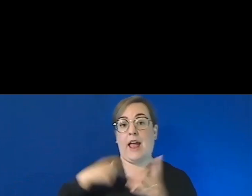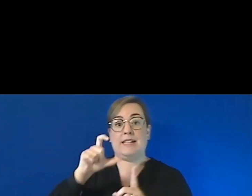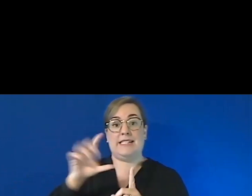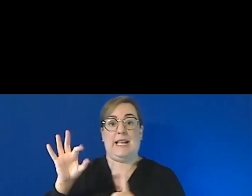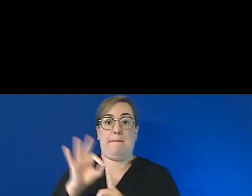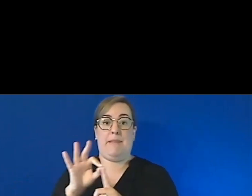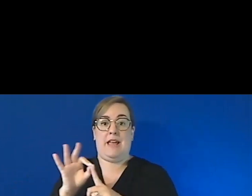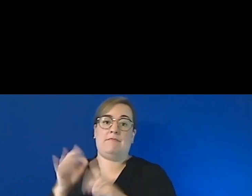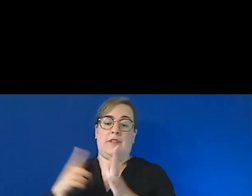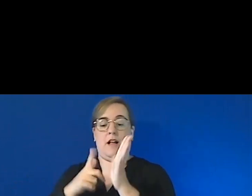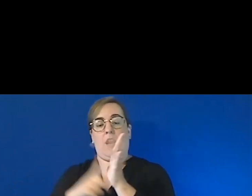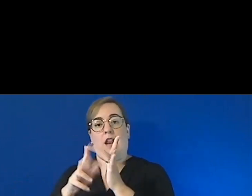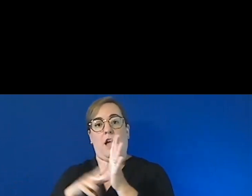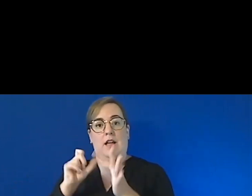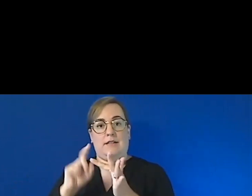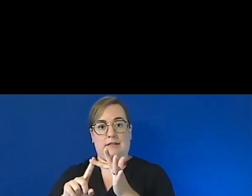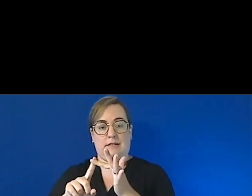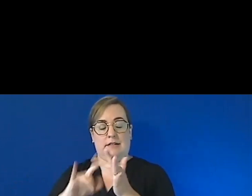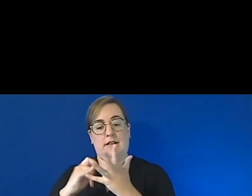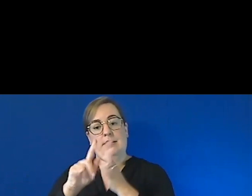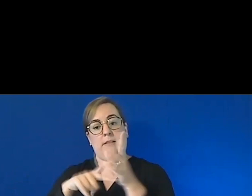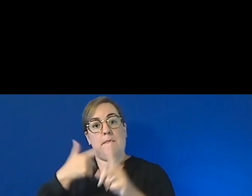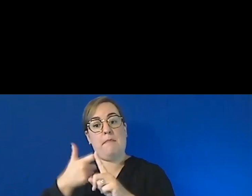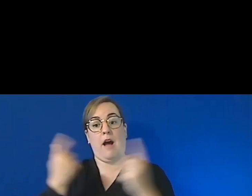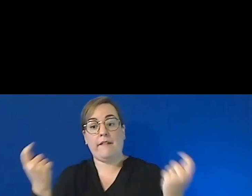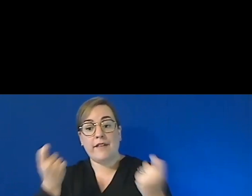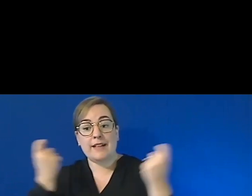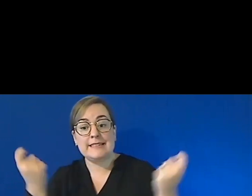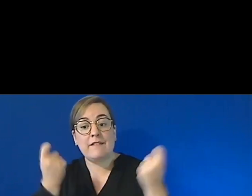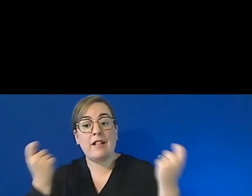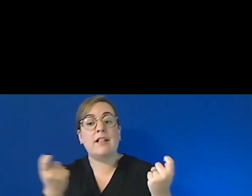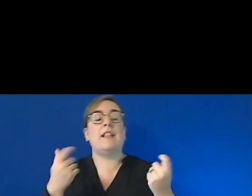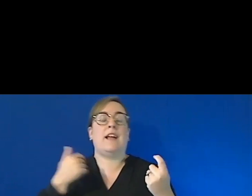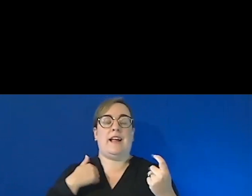Spark Festival is Australia's largest event for startups, innovators and entrepreneurs,